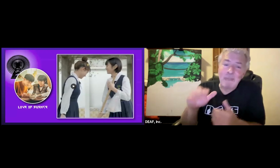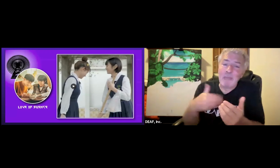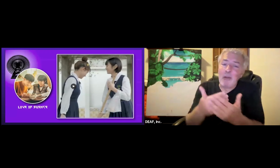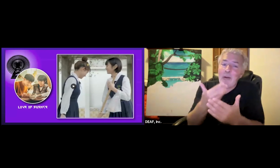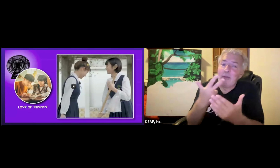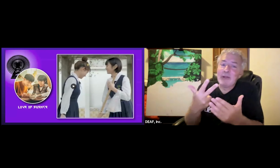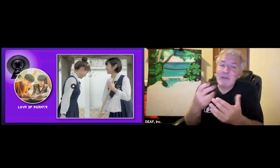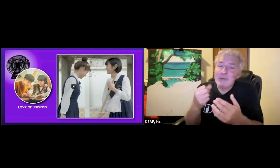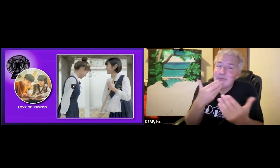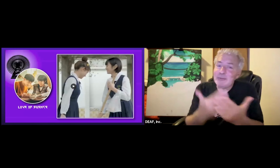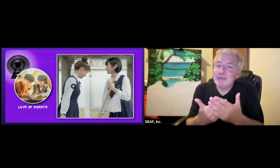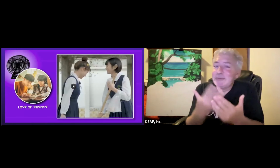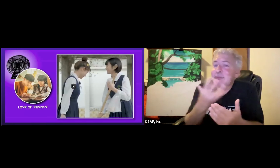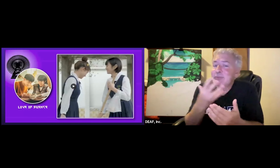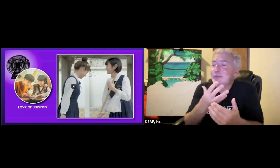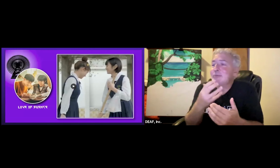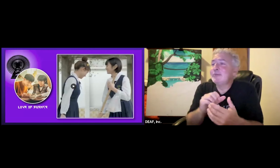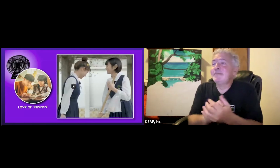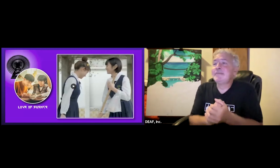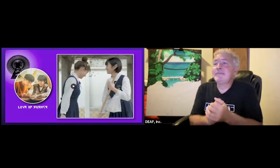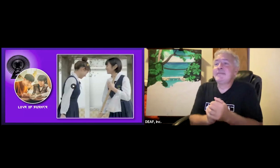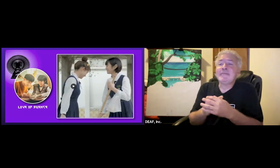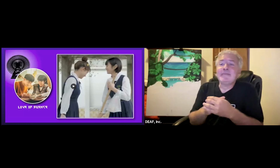All three were excellent.